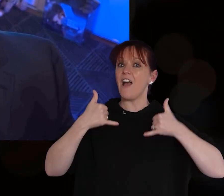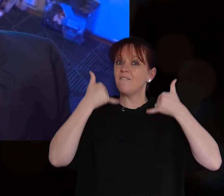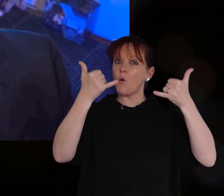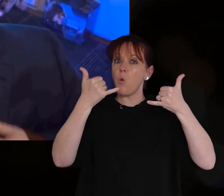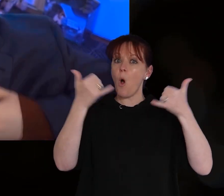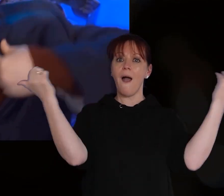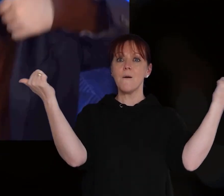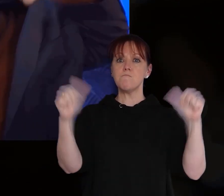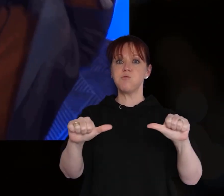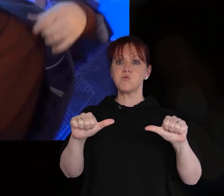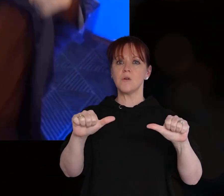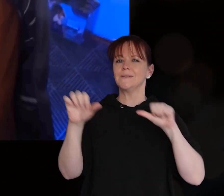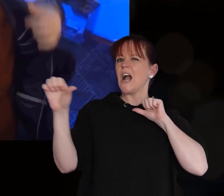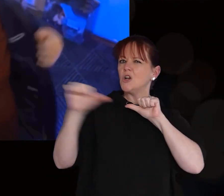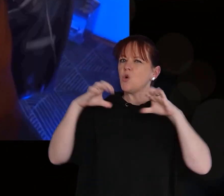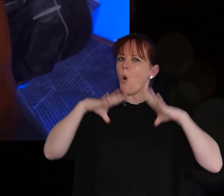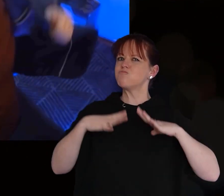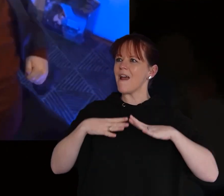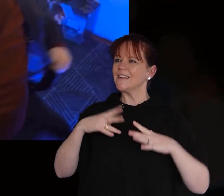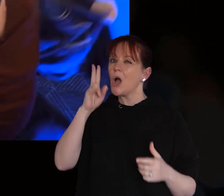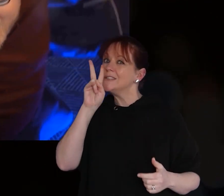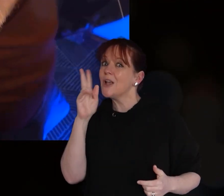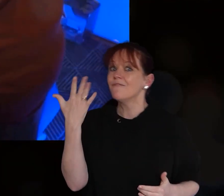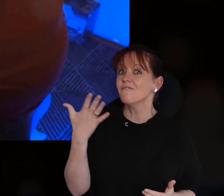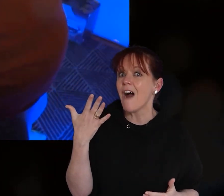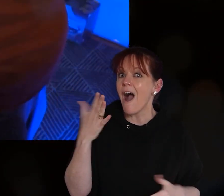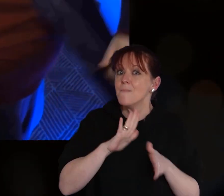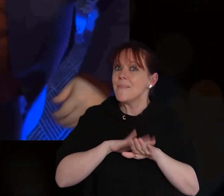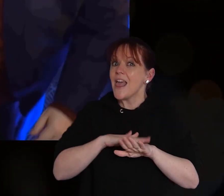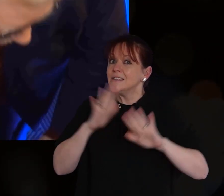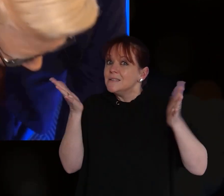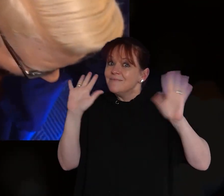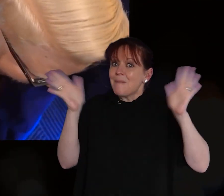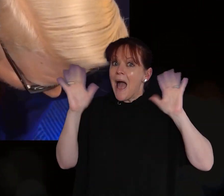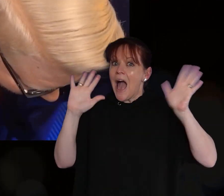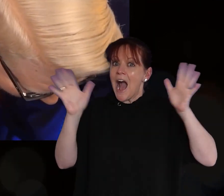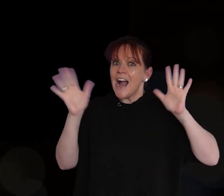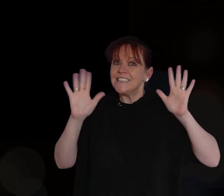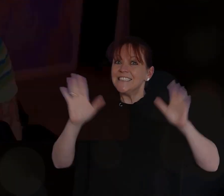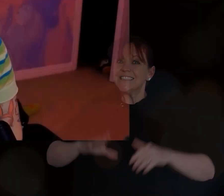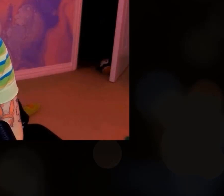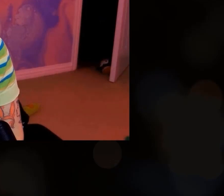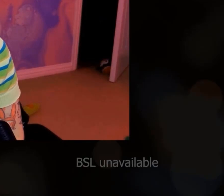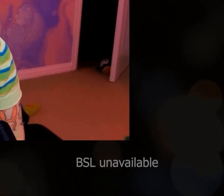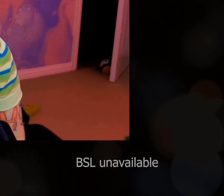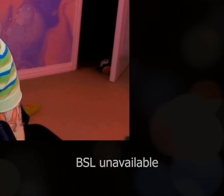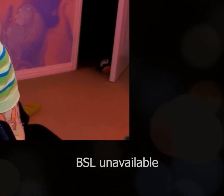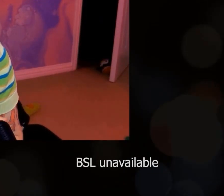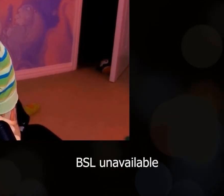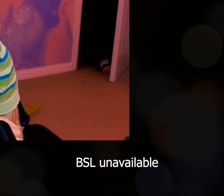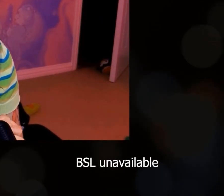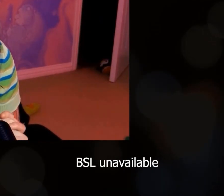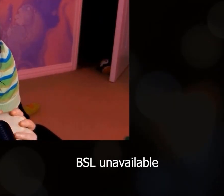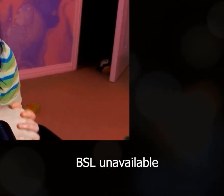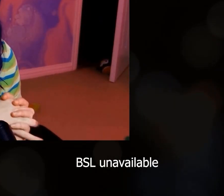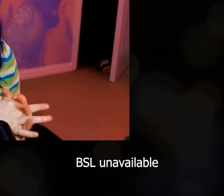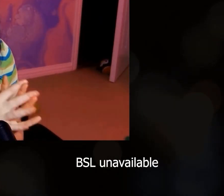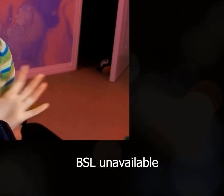So, see you back in five, okay? We'll be back in a bit, all right? LAUGHS I am Mollie, also known as @littlemotac on the internet